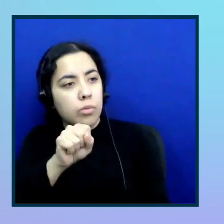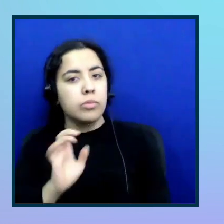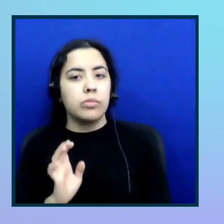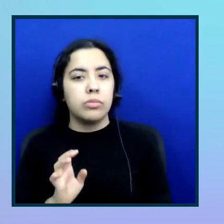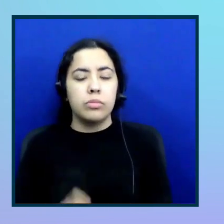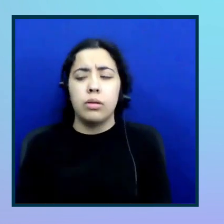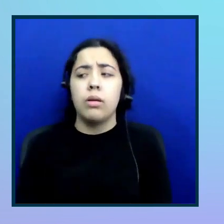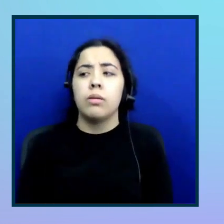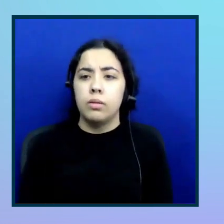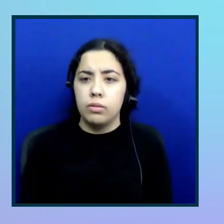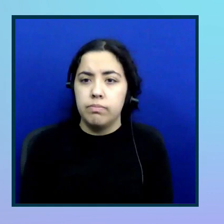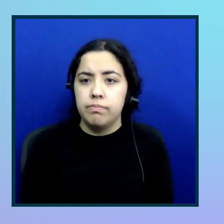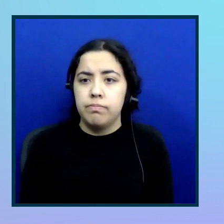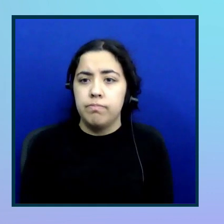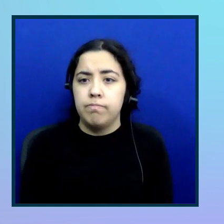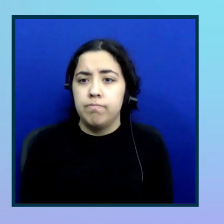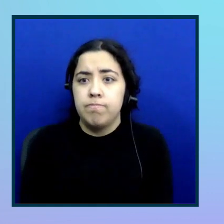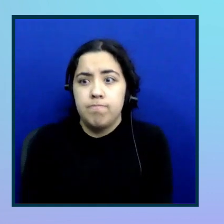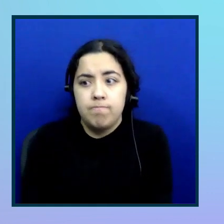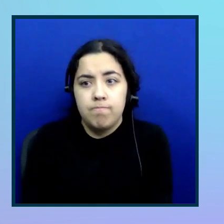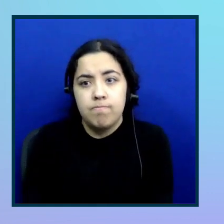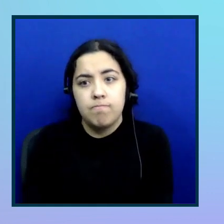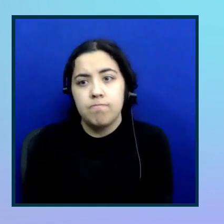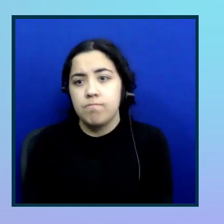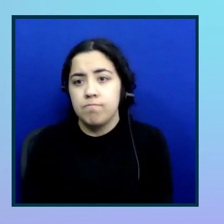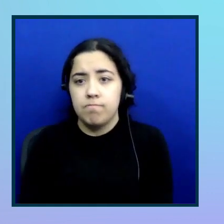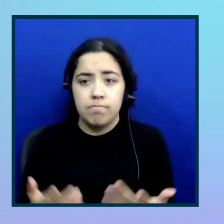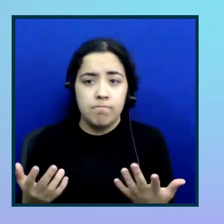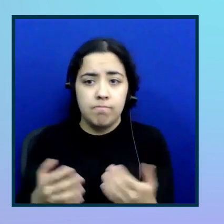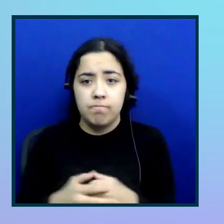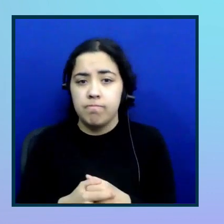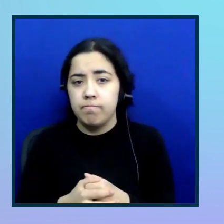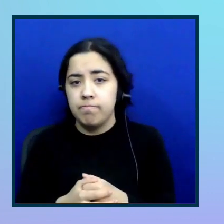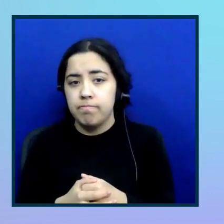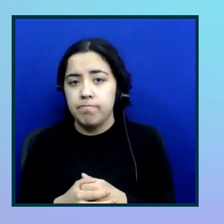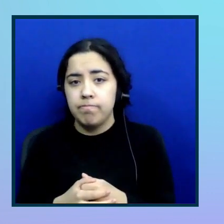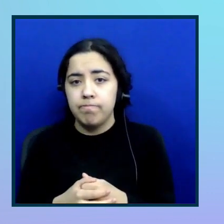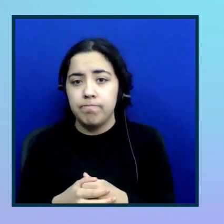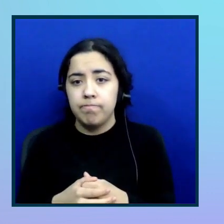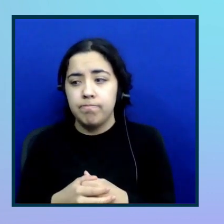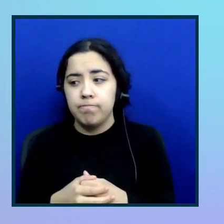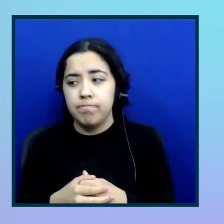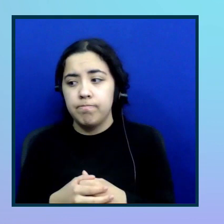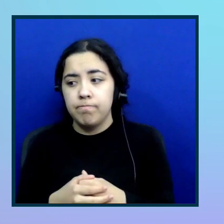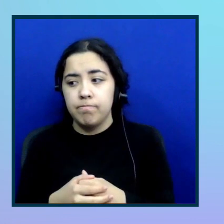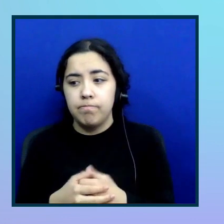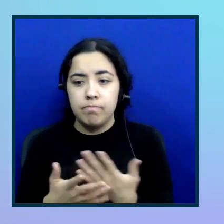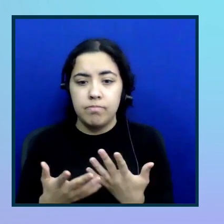Okay, yeah, I mean, you can get into the semantics of words